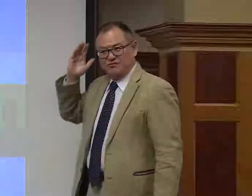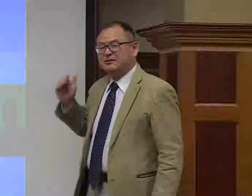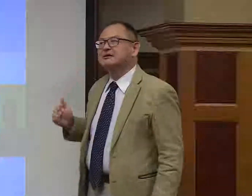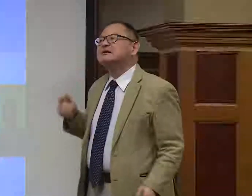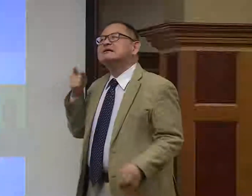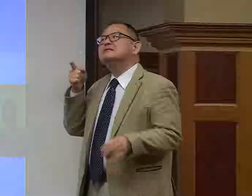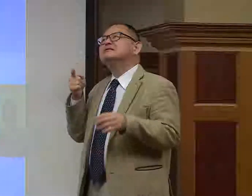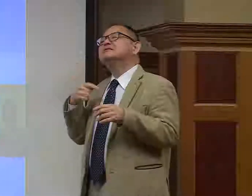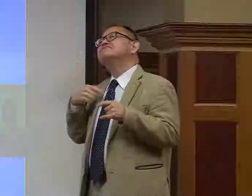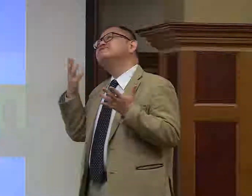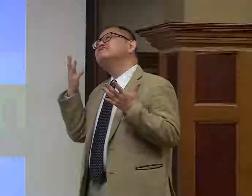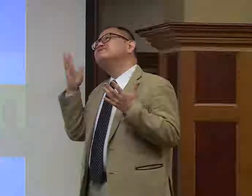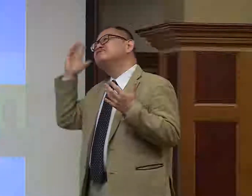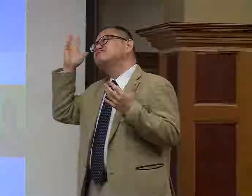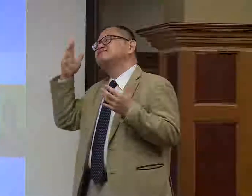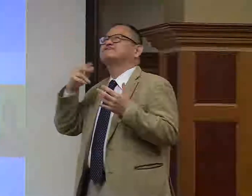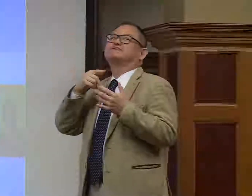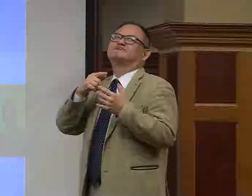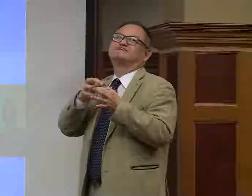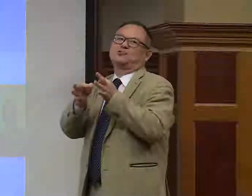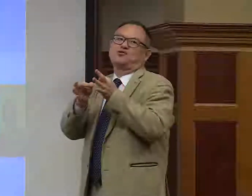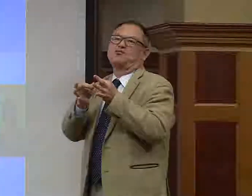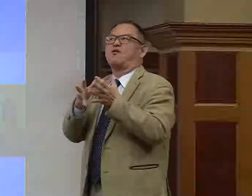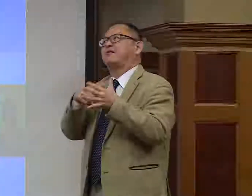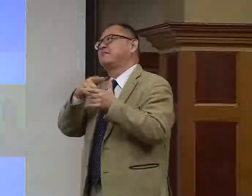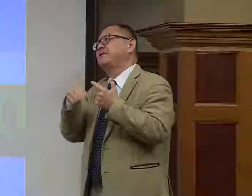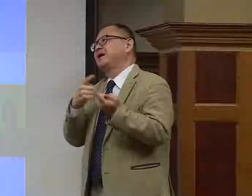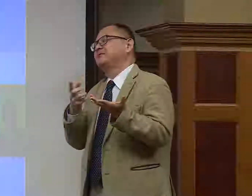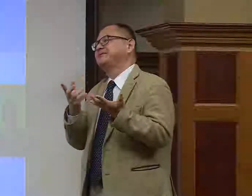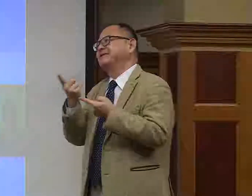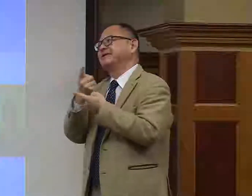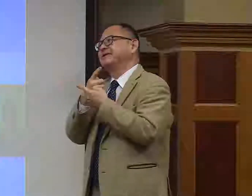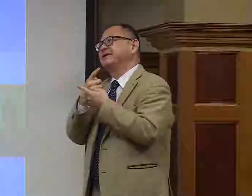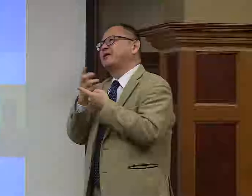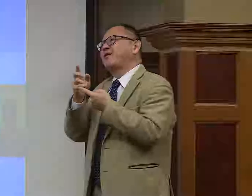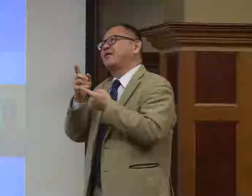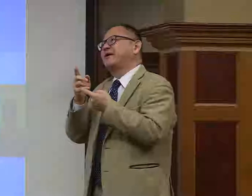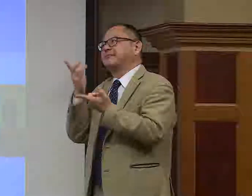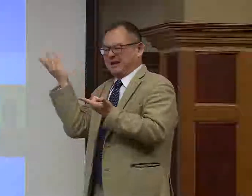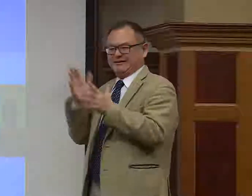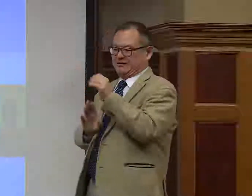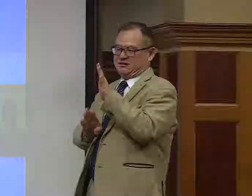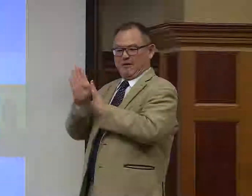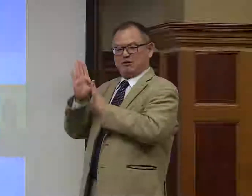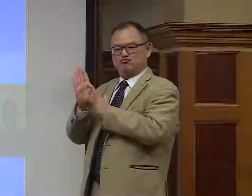their situations there and my research experience related to that topic.